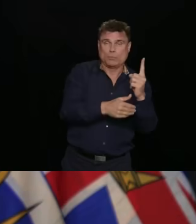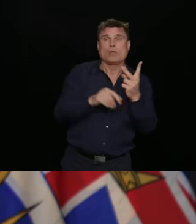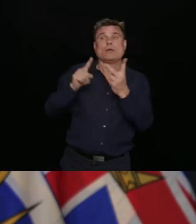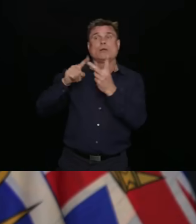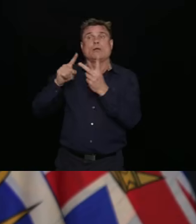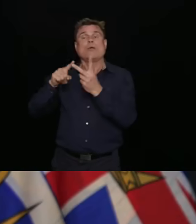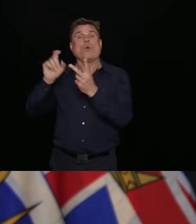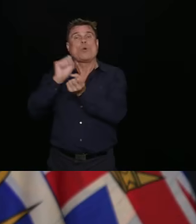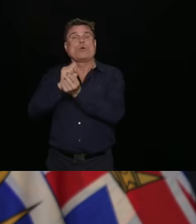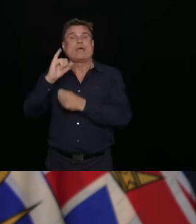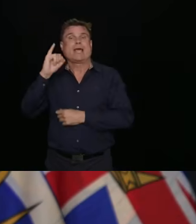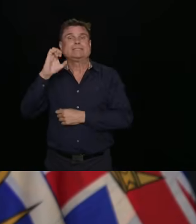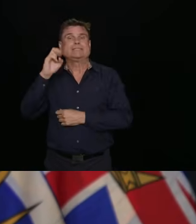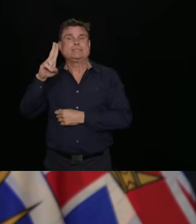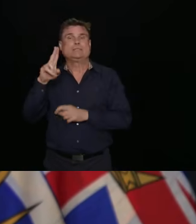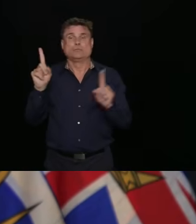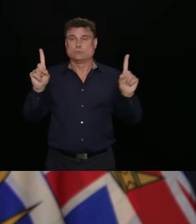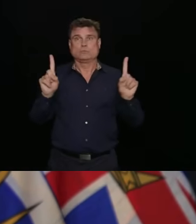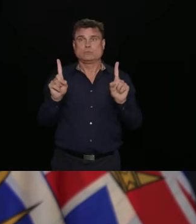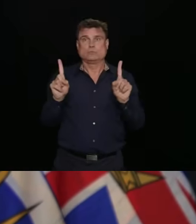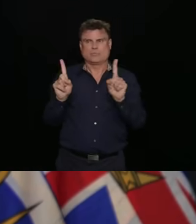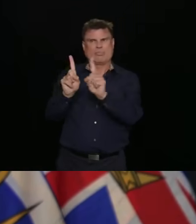(speaking French)